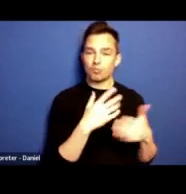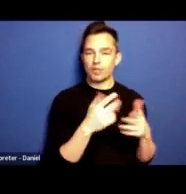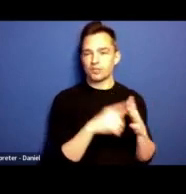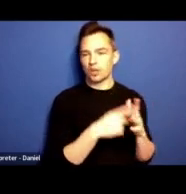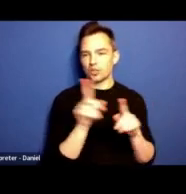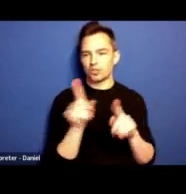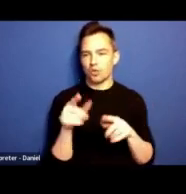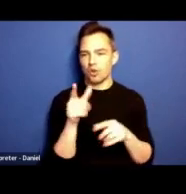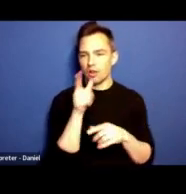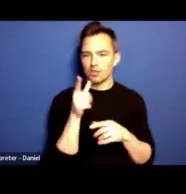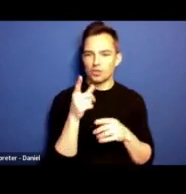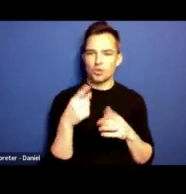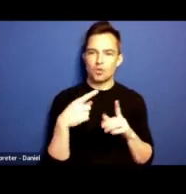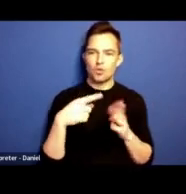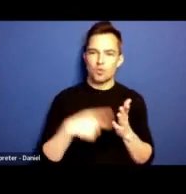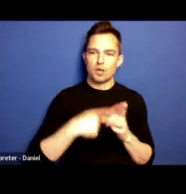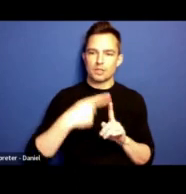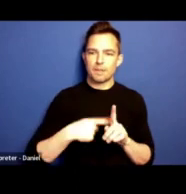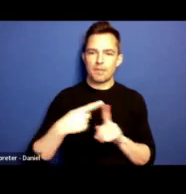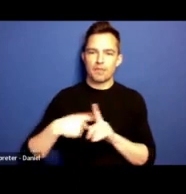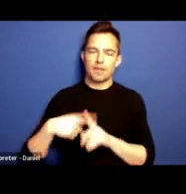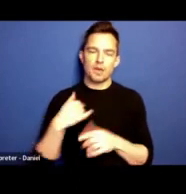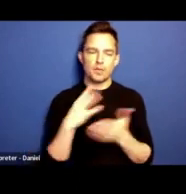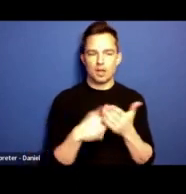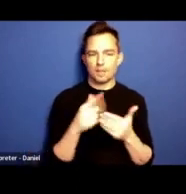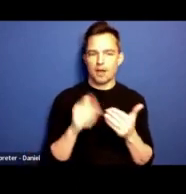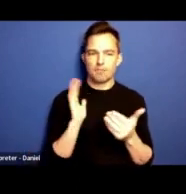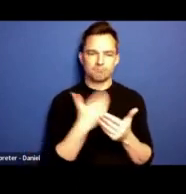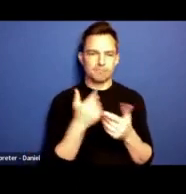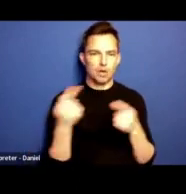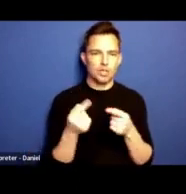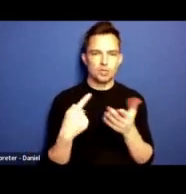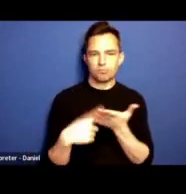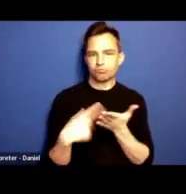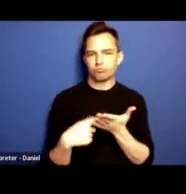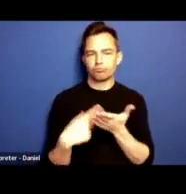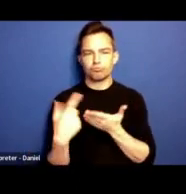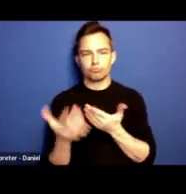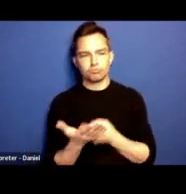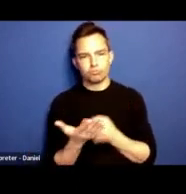once a month. And we would talk about our injuries. And even though the mentoring from the,